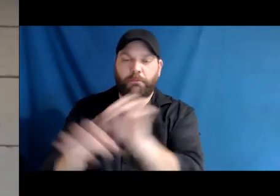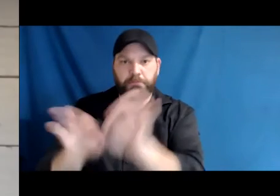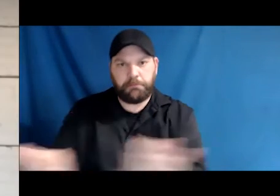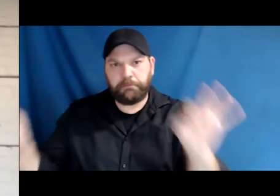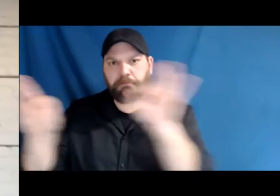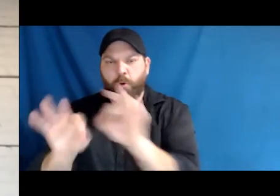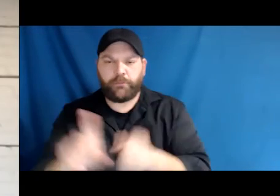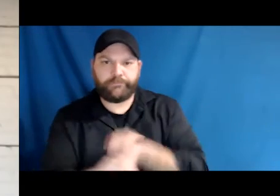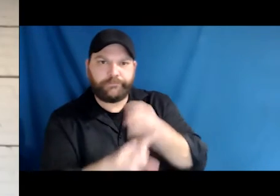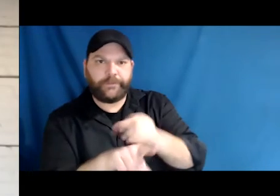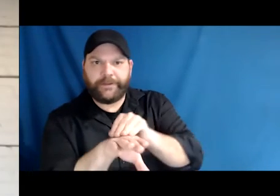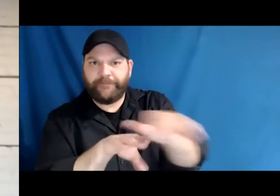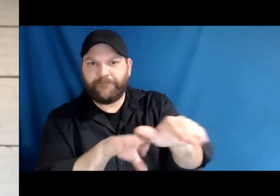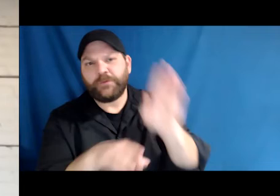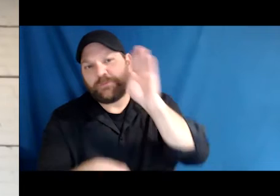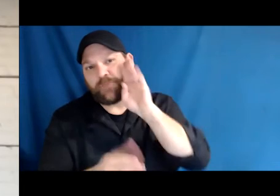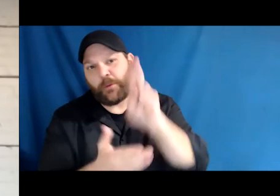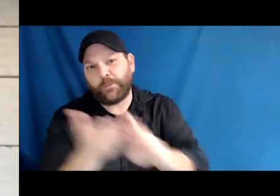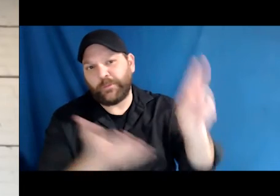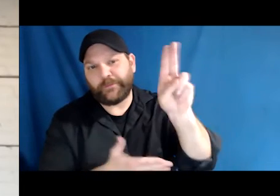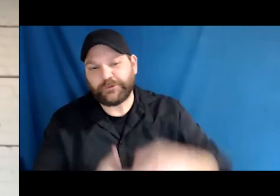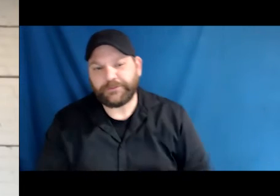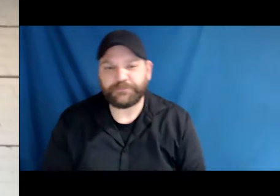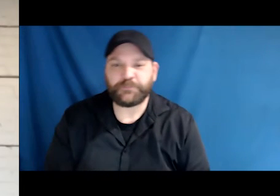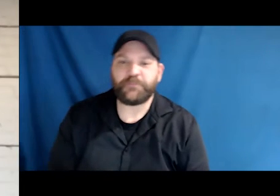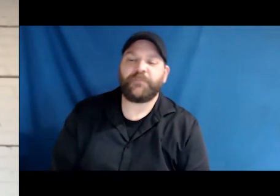I'm so excited to be recognized for an Excellence Award in Leadership.